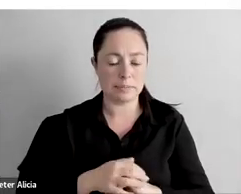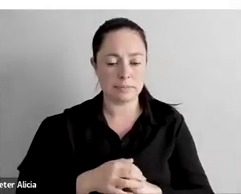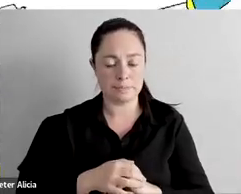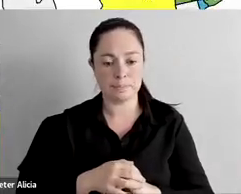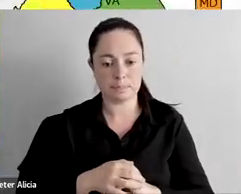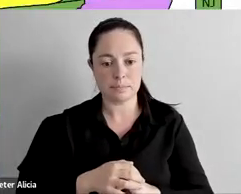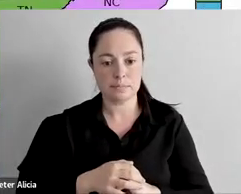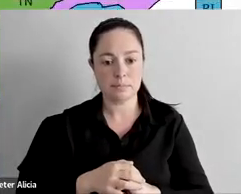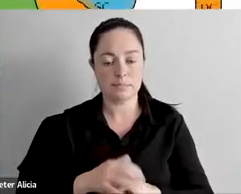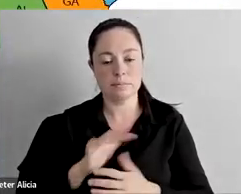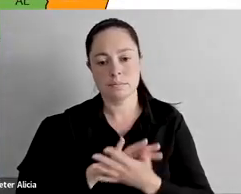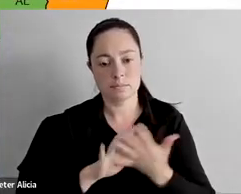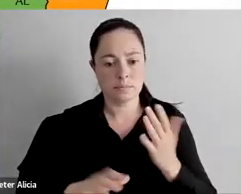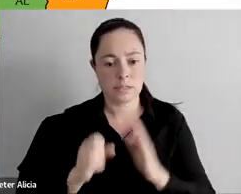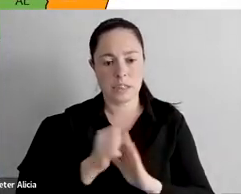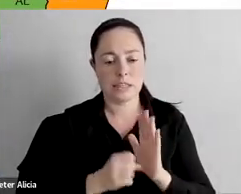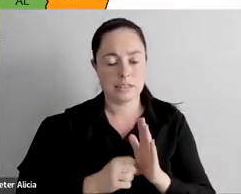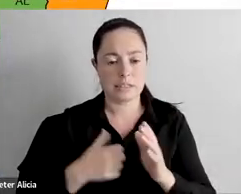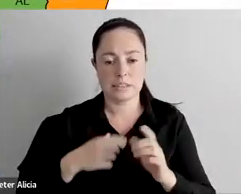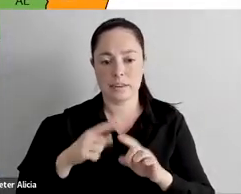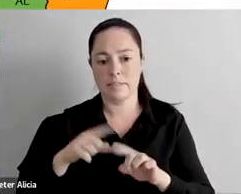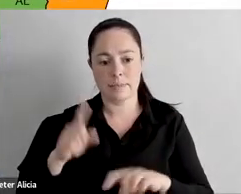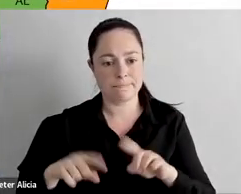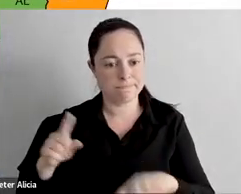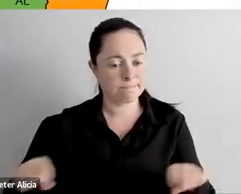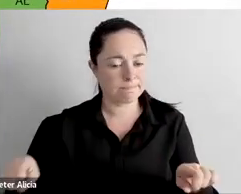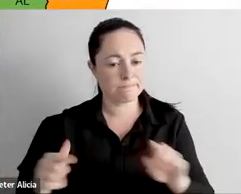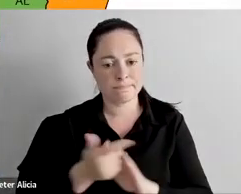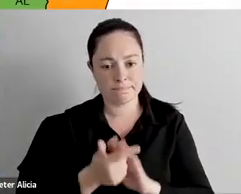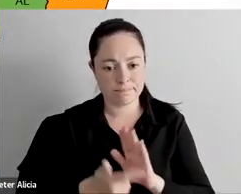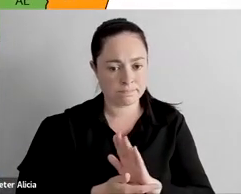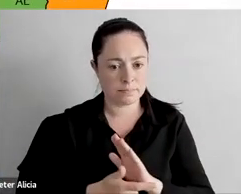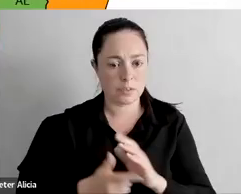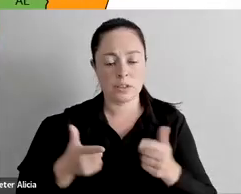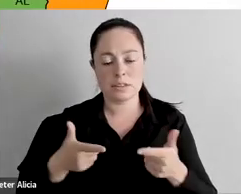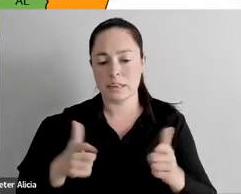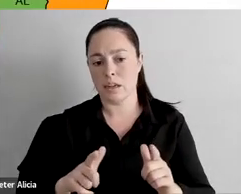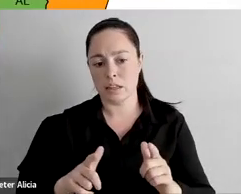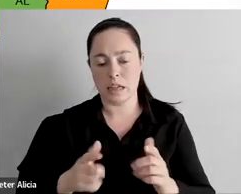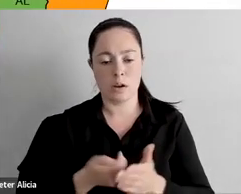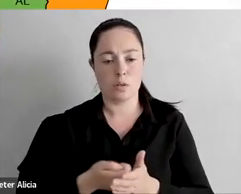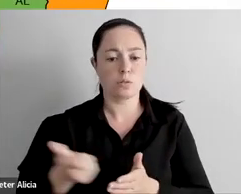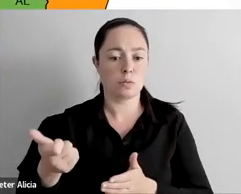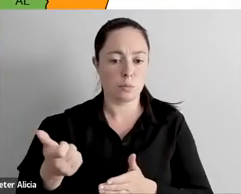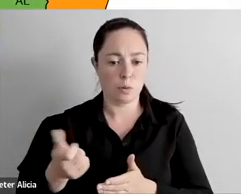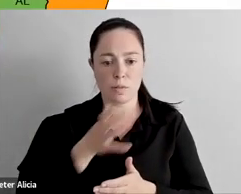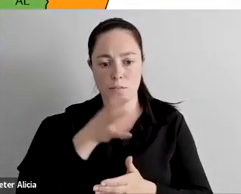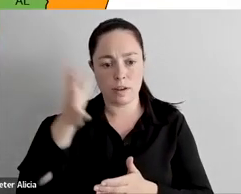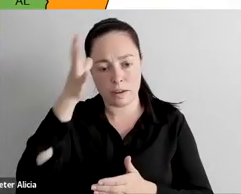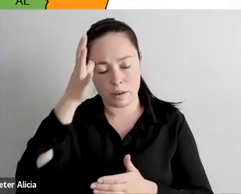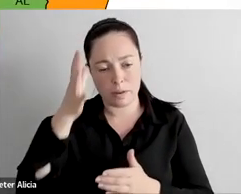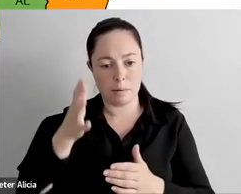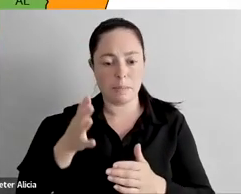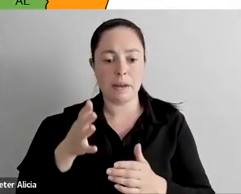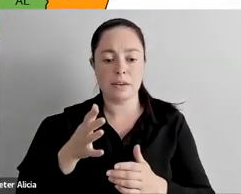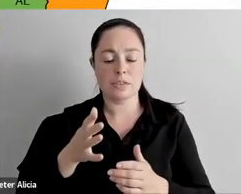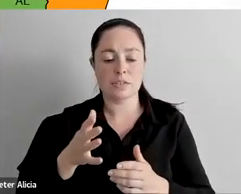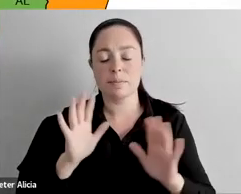states all have statutes that allow for the removal of parents with